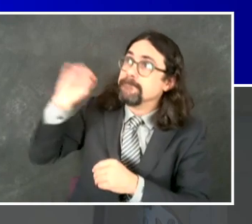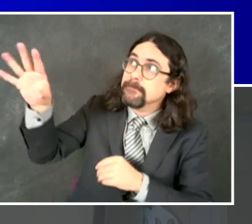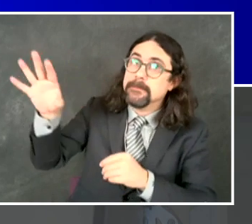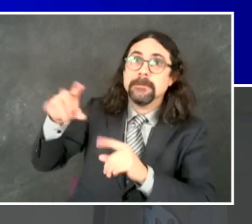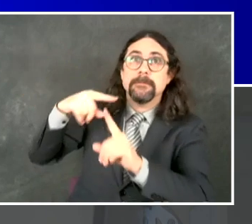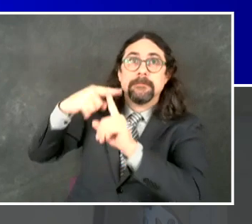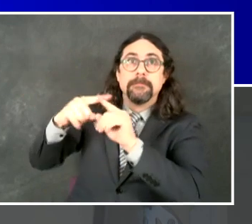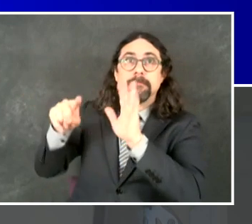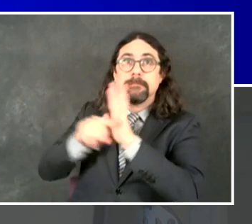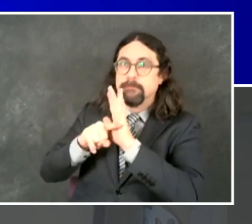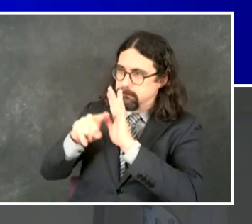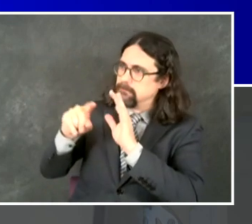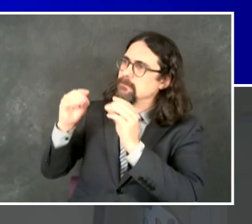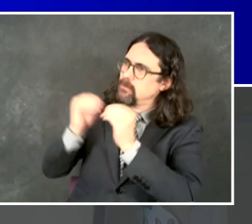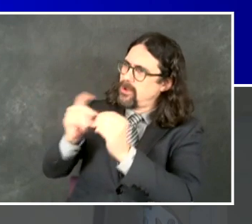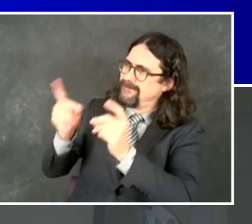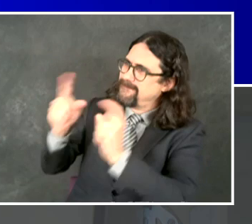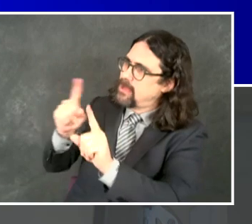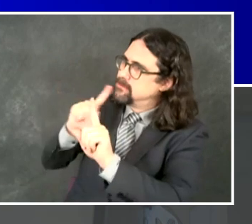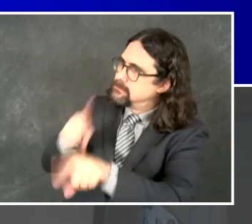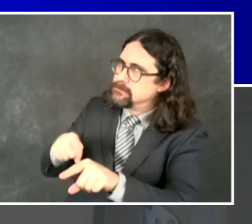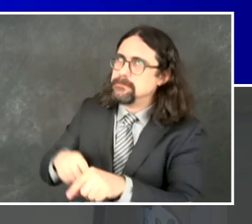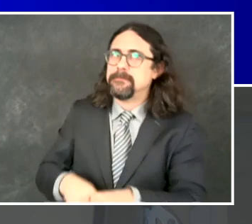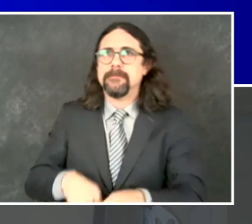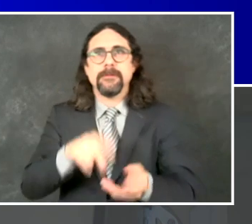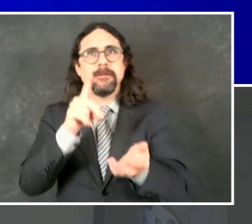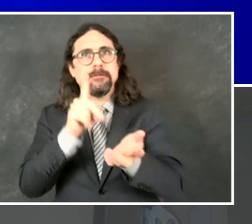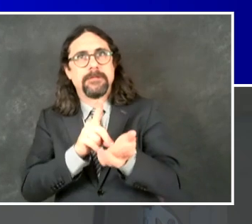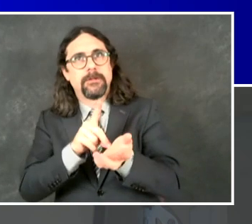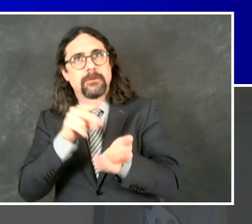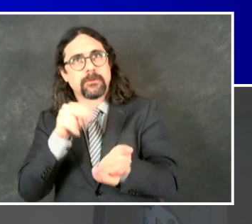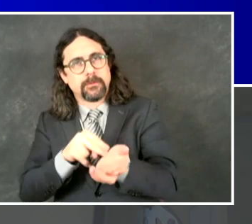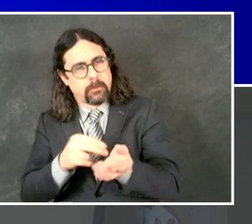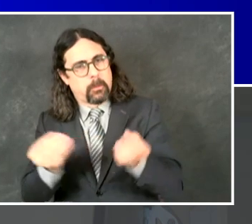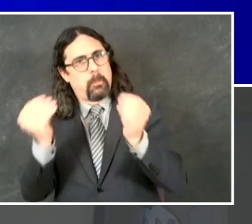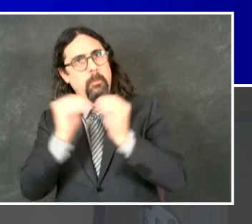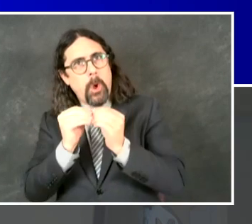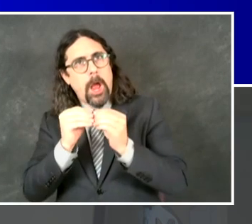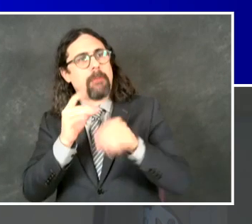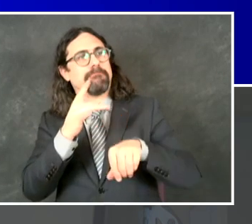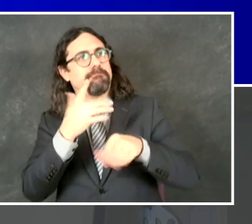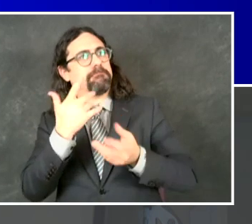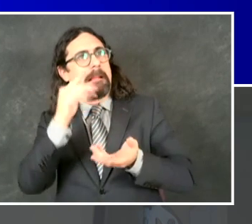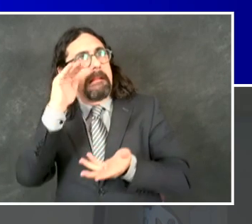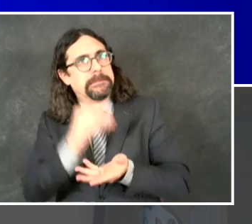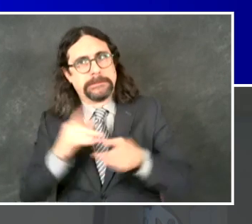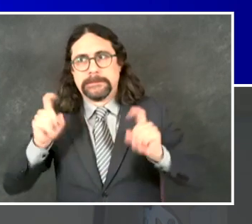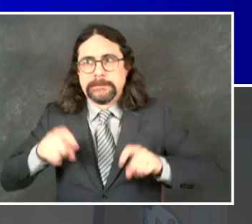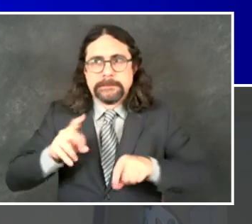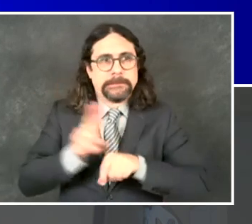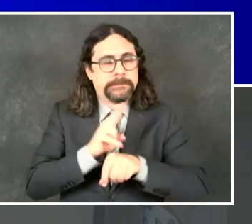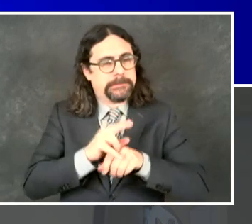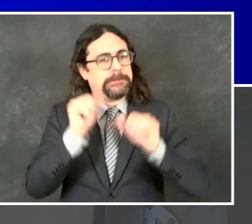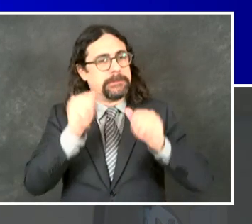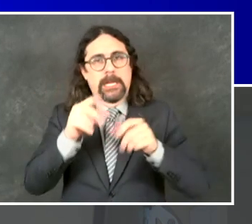ANSWERS AND SIMPLIFY AND CLARIFY OUR STEPS FORWARD AS WE MOVE INTO THAT TEST AND TRACE PERIOD IN THE MONTH OF MAY, BUT WE ALSO STILL NEED THE FEDERAL GOVERNMENT.